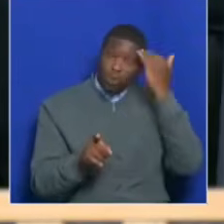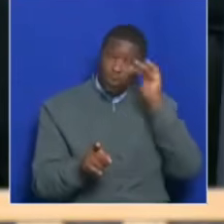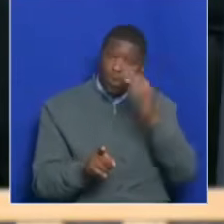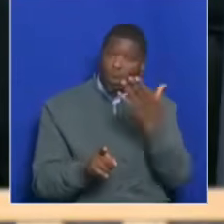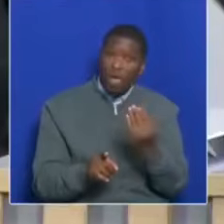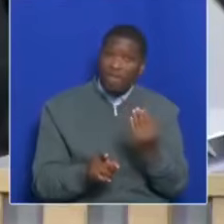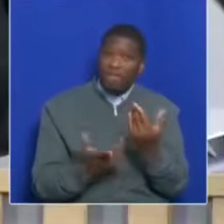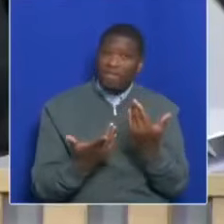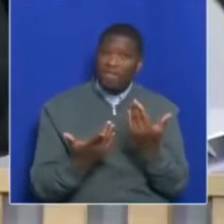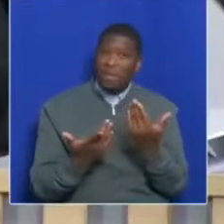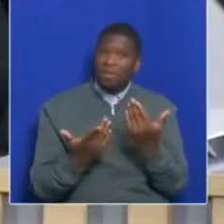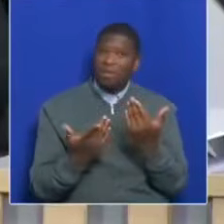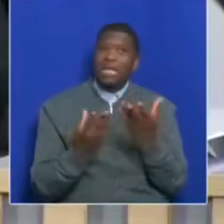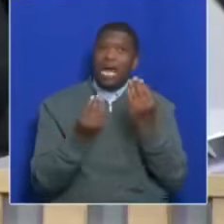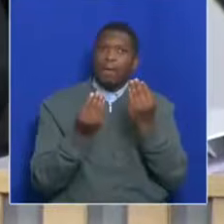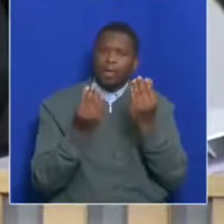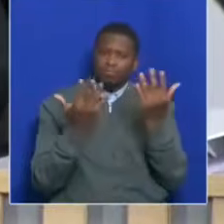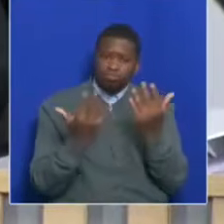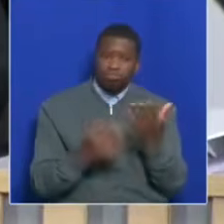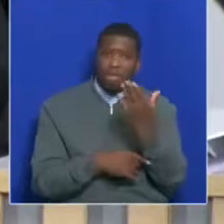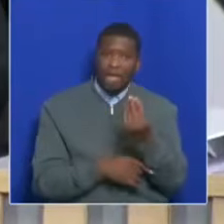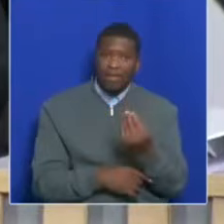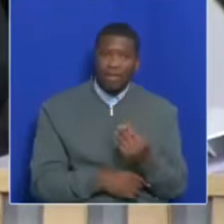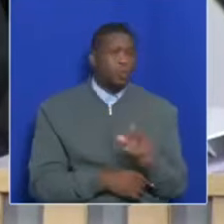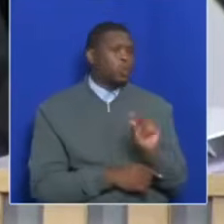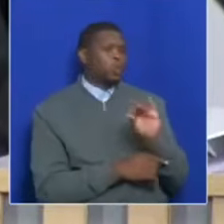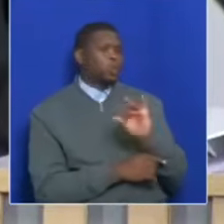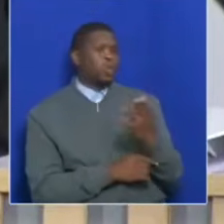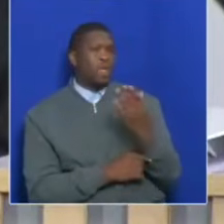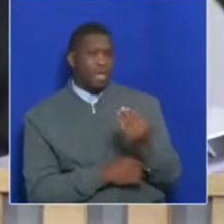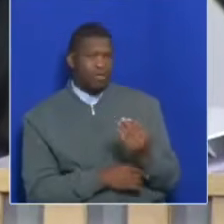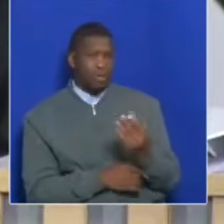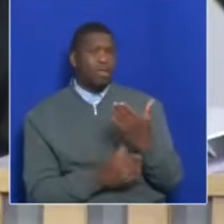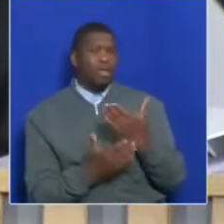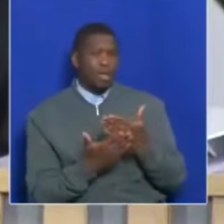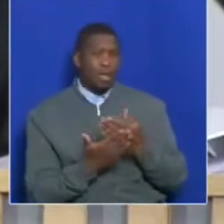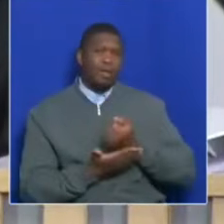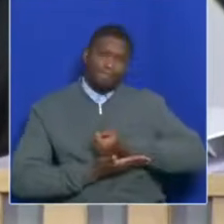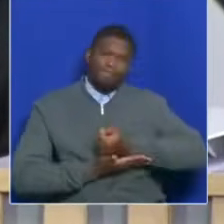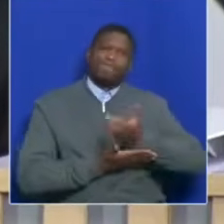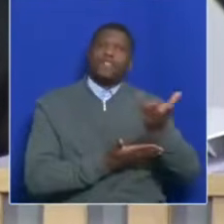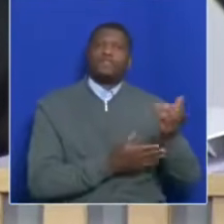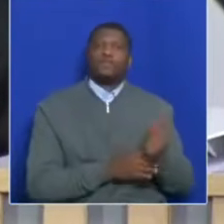I I don't have it commissioner but we can supply it. Okay. Thank you. Um